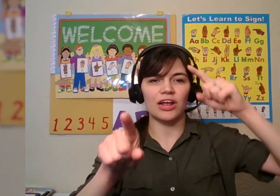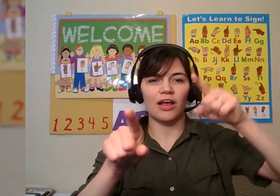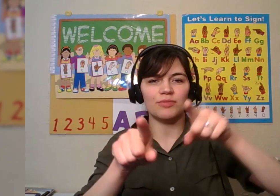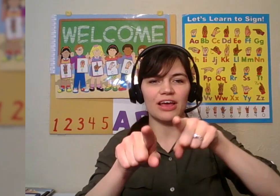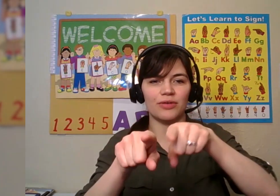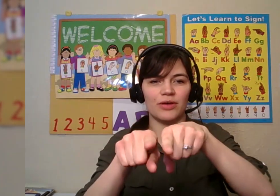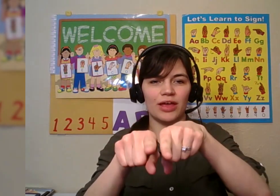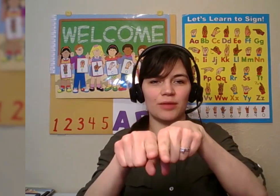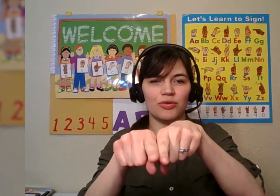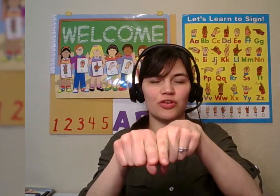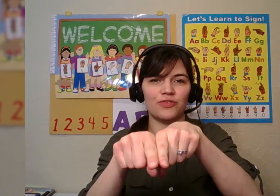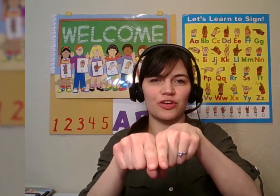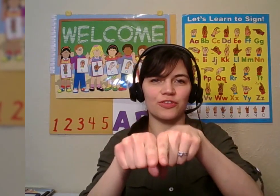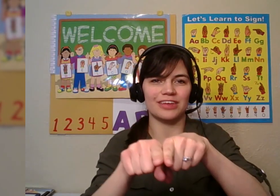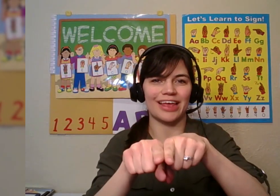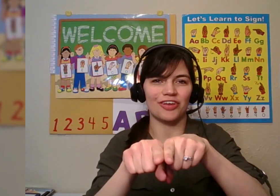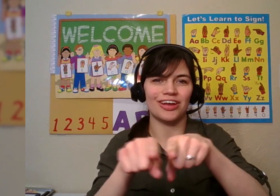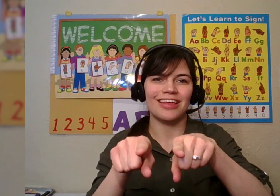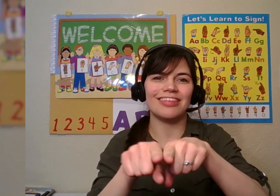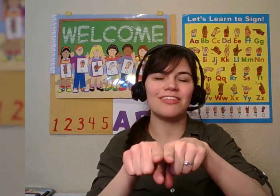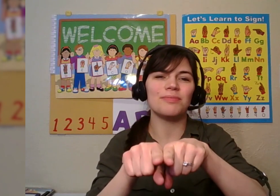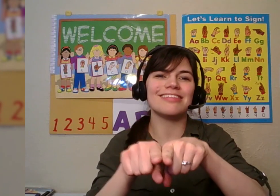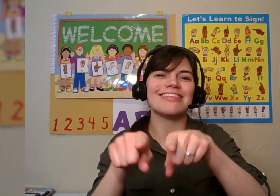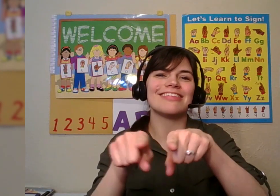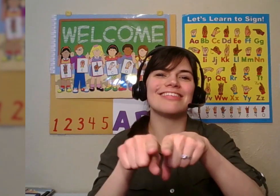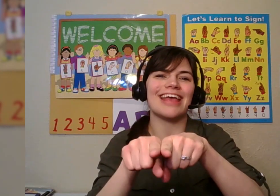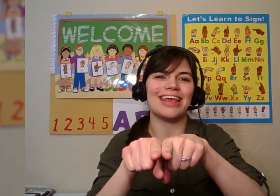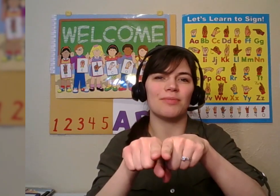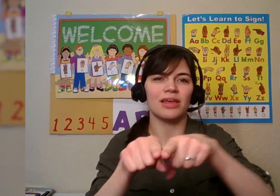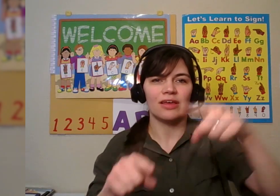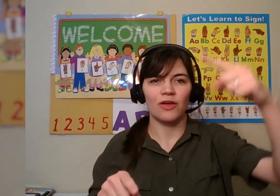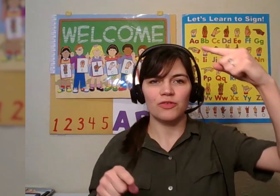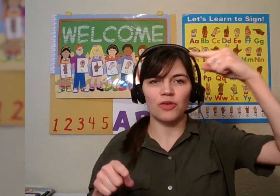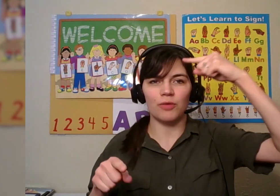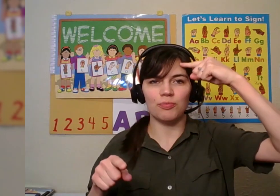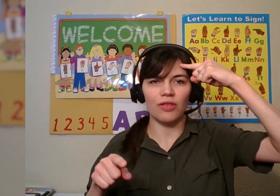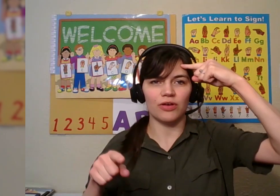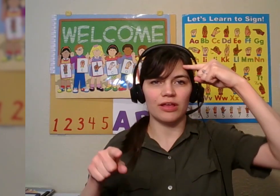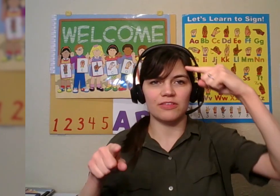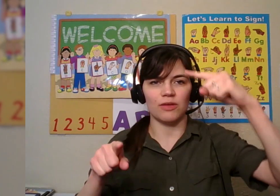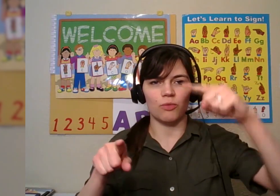come down and put your fingers together. This means same, so a brother is someone